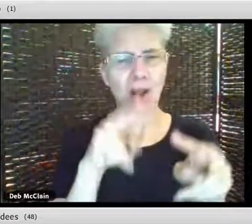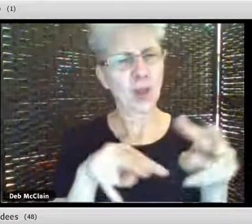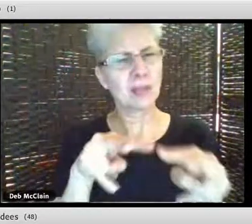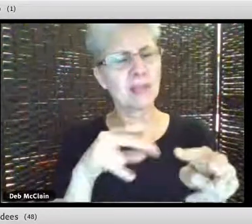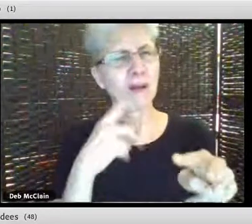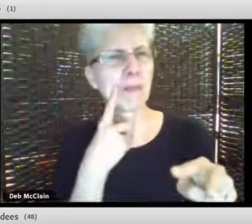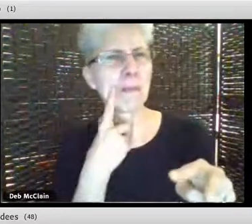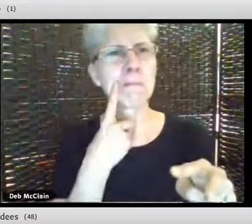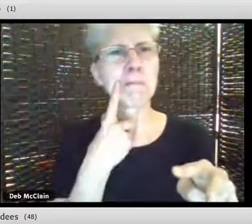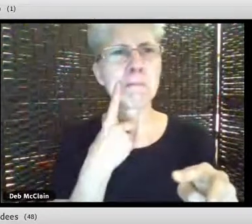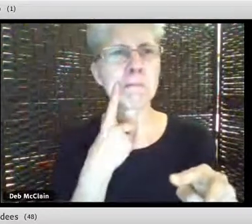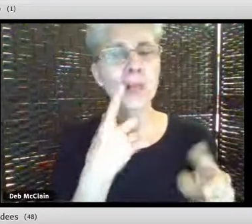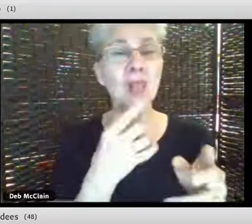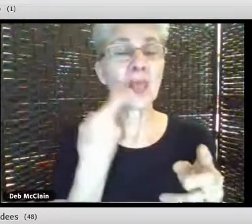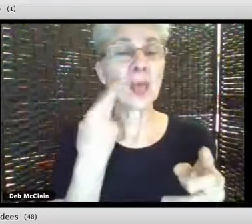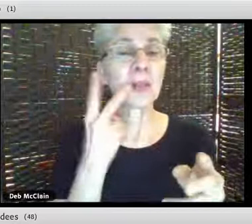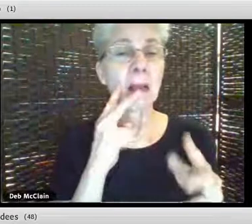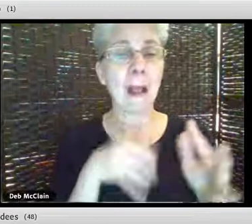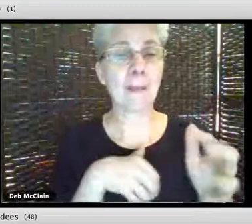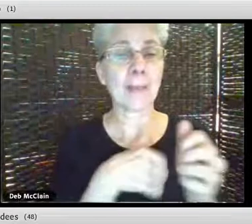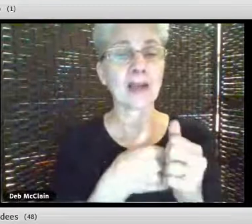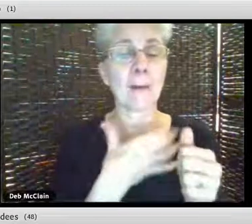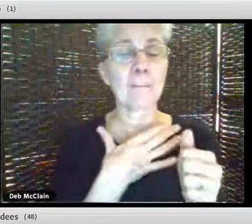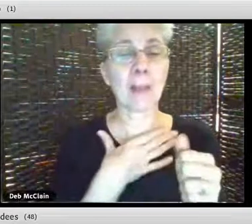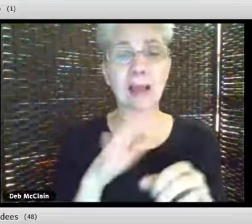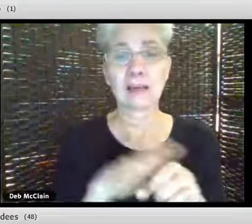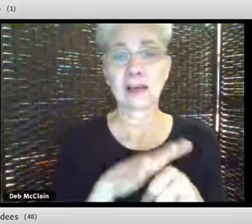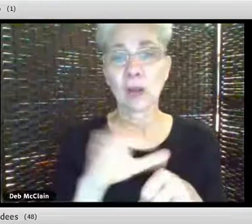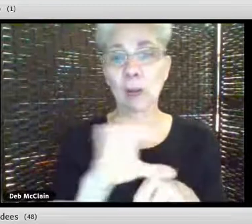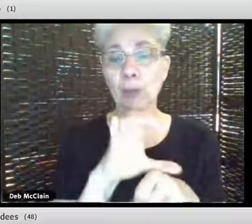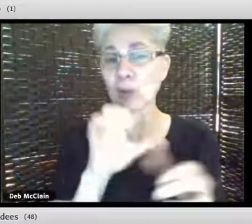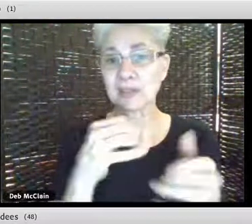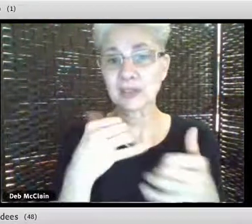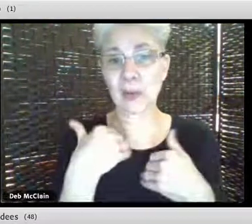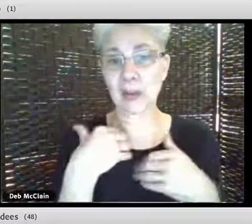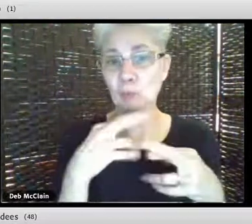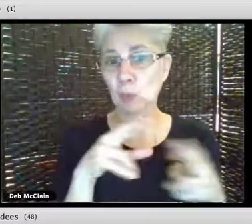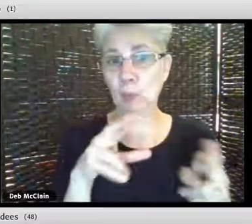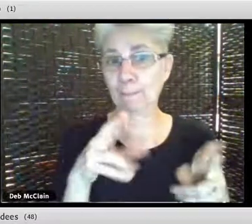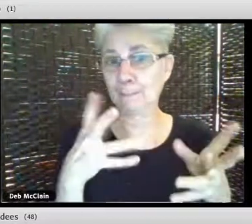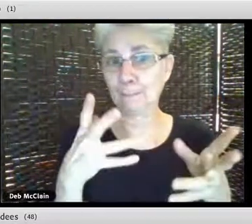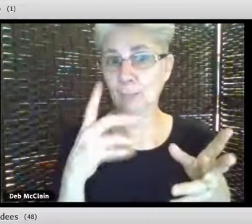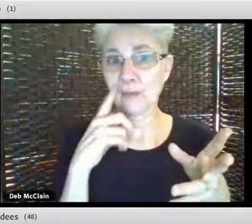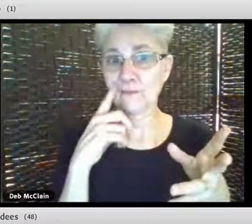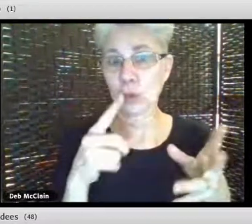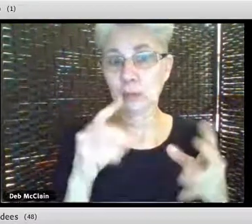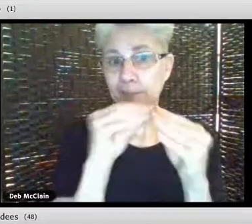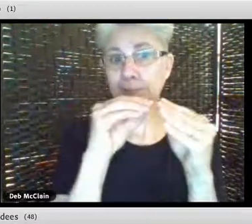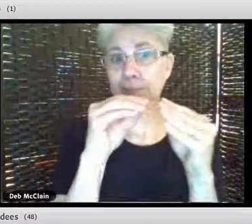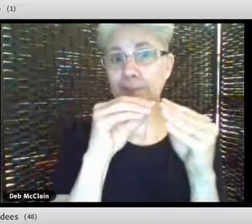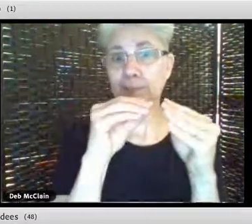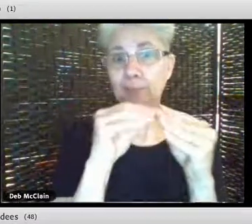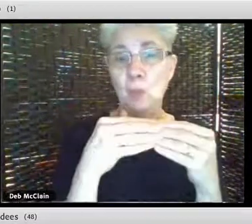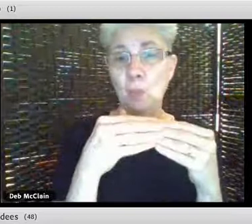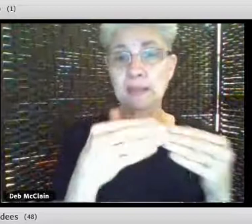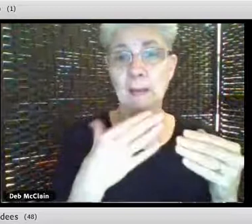I actually, the other day, backed up my entire computer, and I still had room for my -- the rest of my, you know,